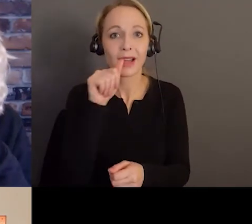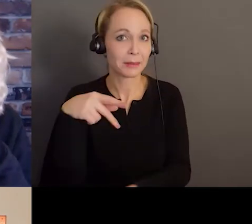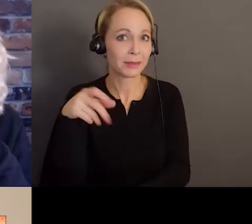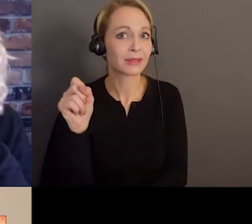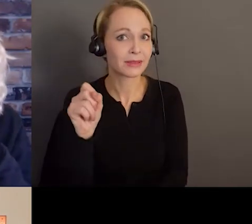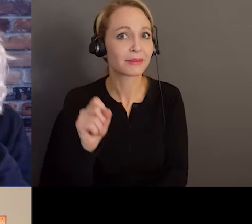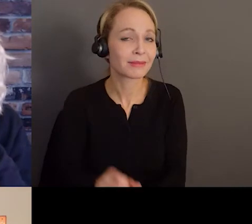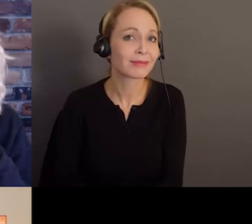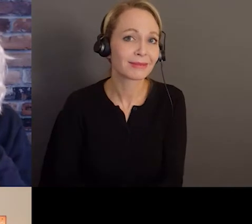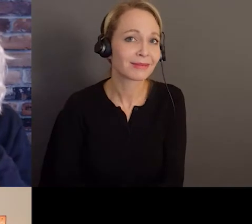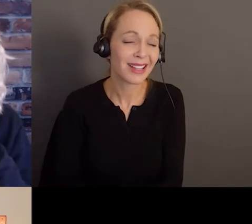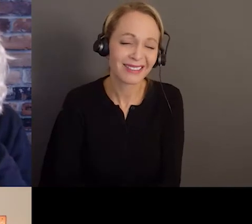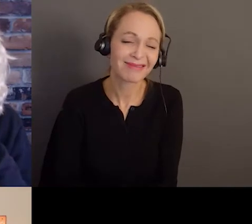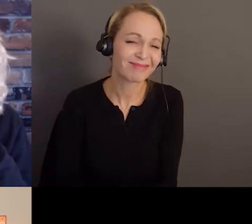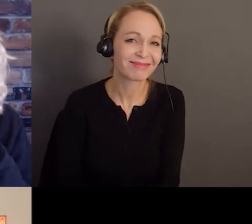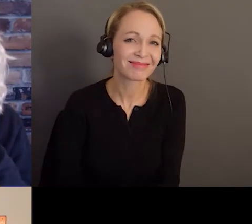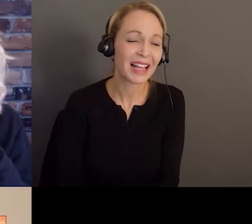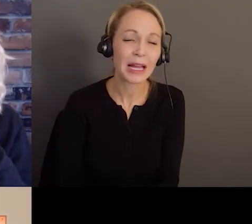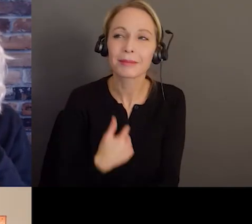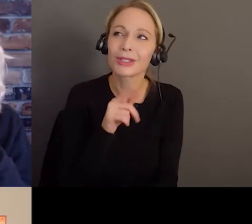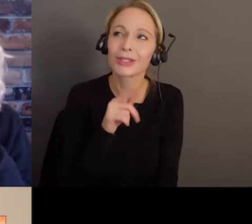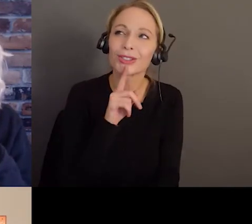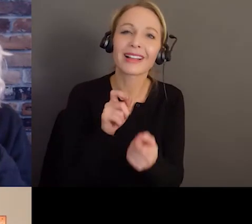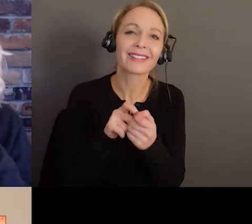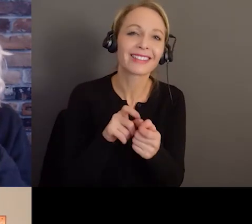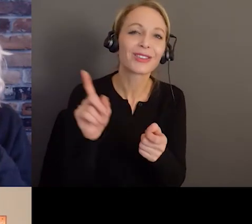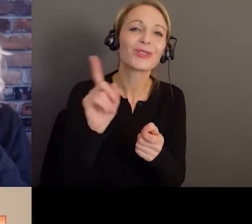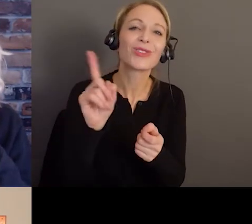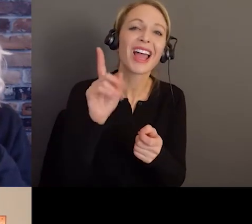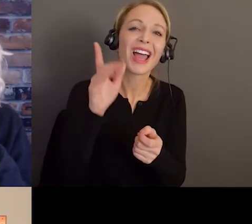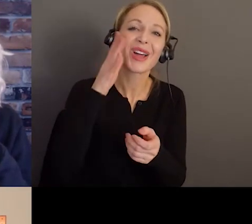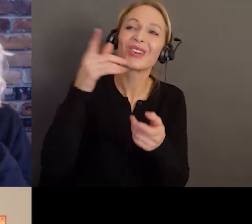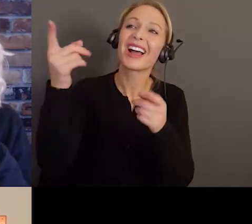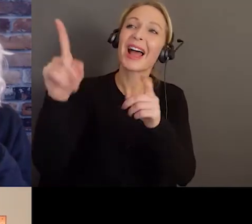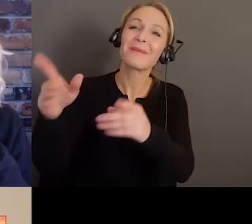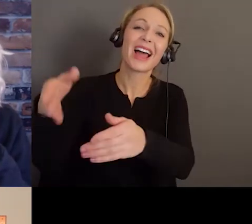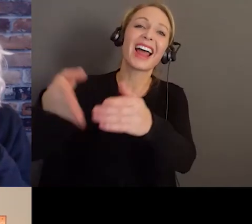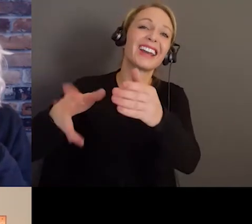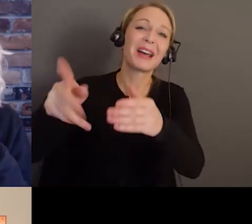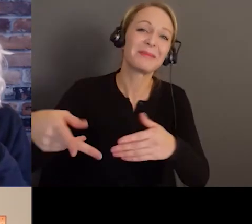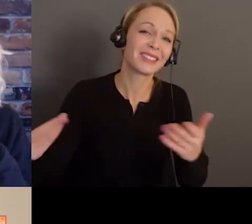AND YEAH, I'M NOT SURE EXACTLY WHERE WE WILL END UP BUT